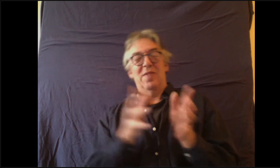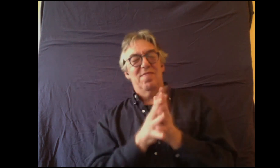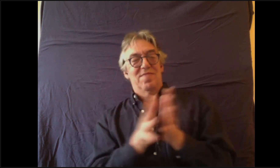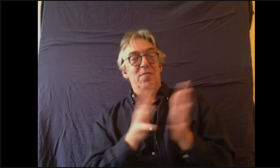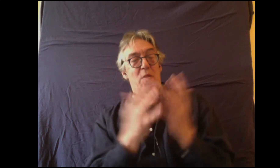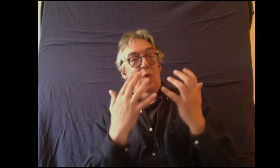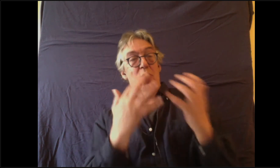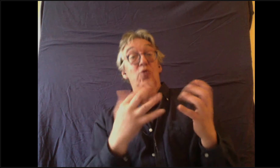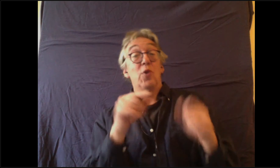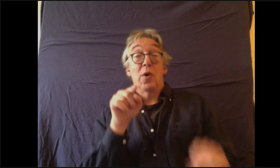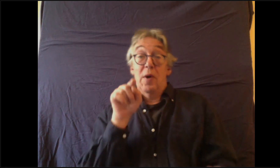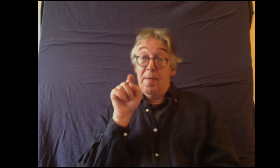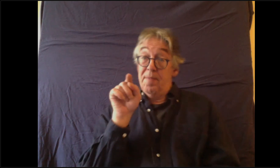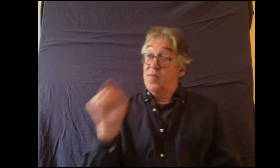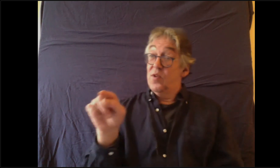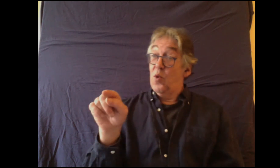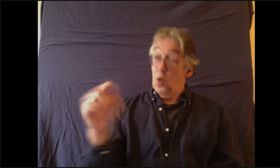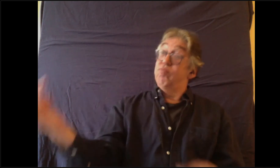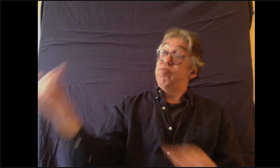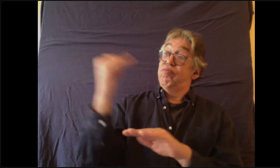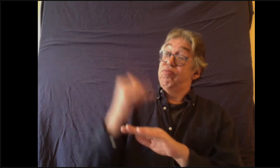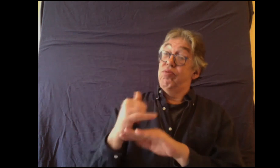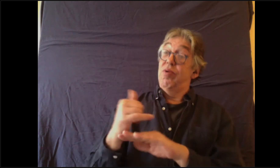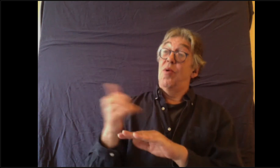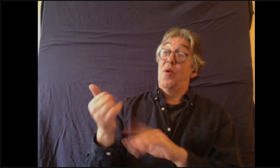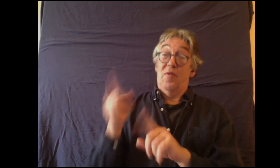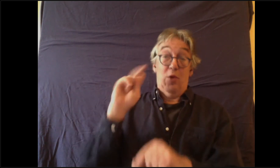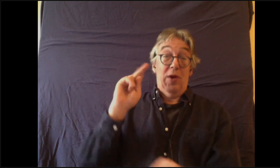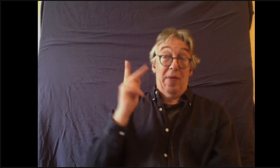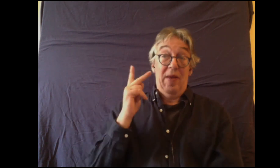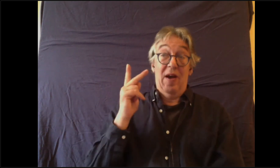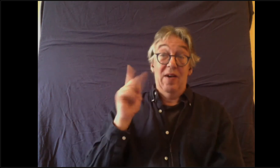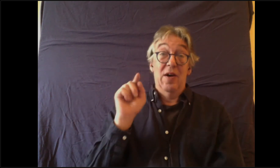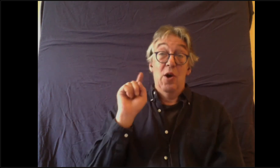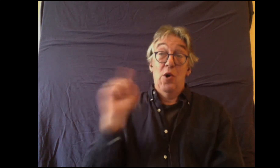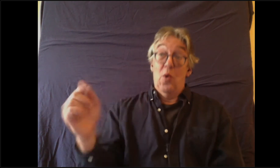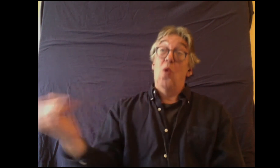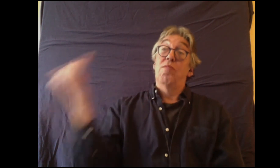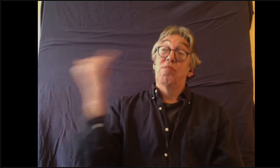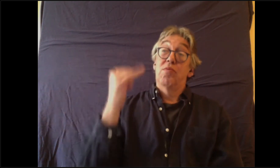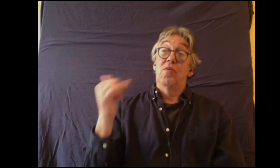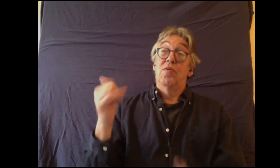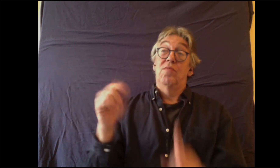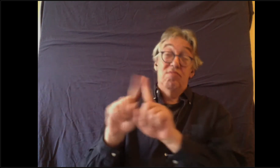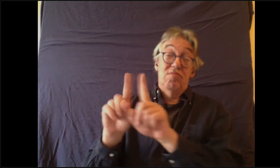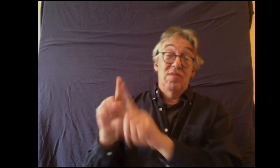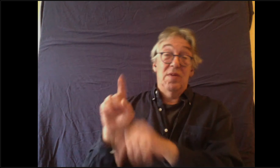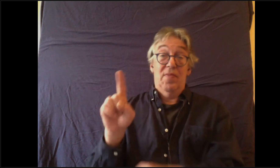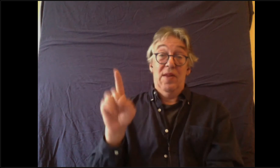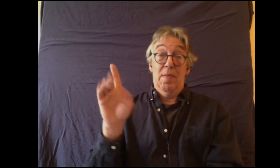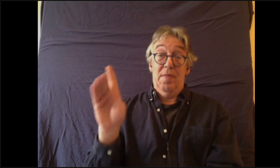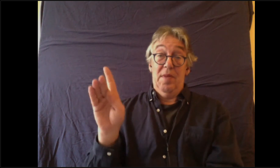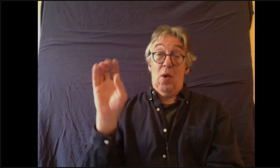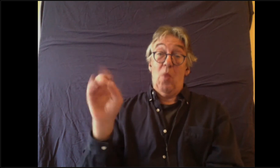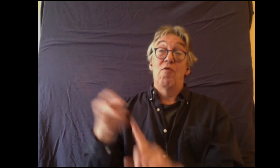with the Delegation from other DPOs from Kenya and Bangladesh.